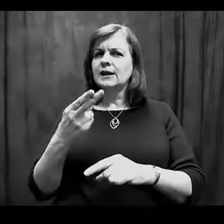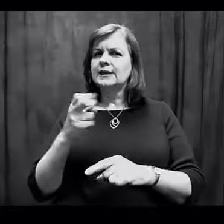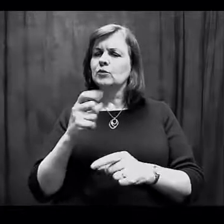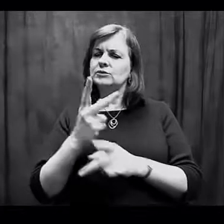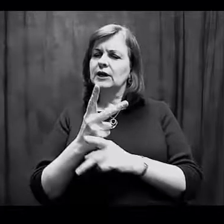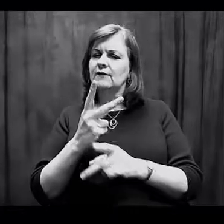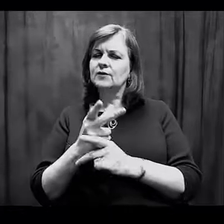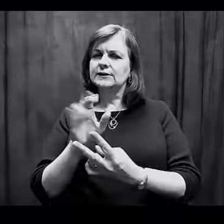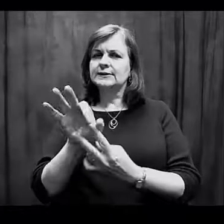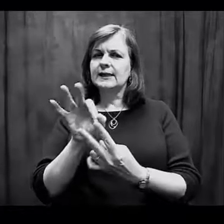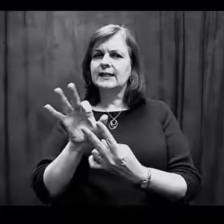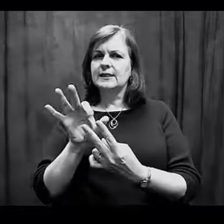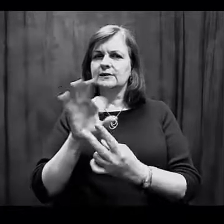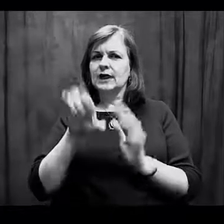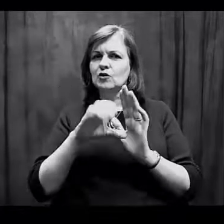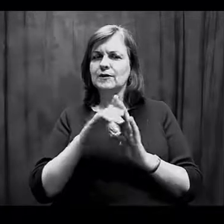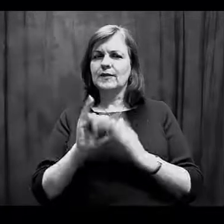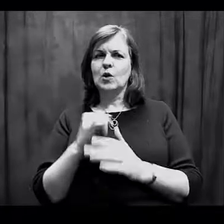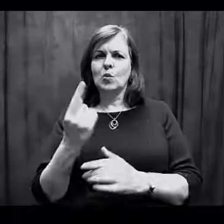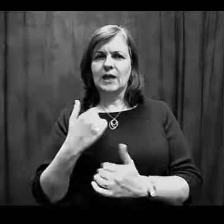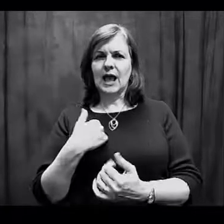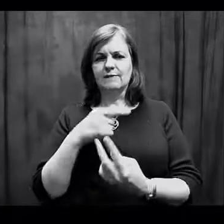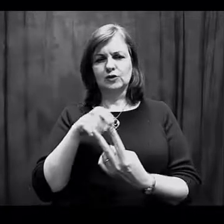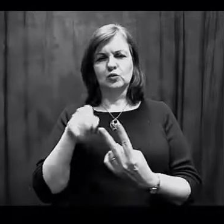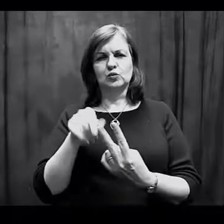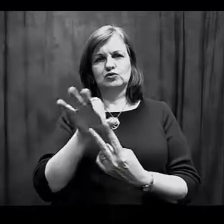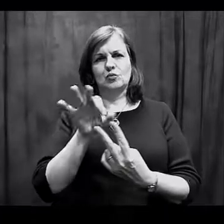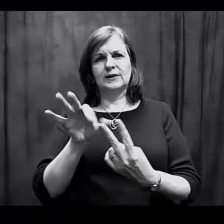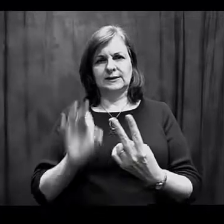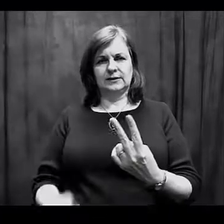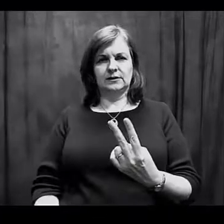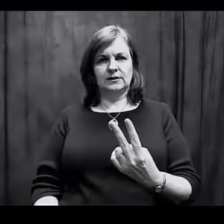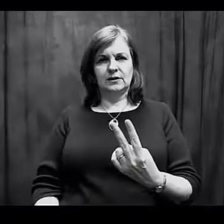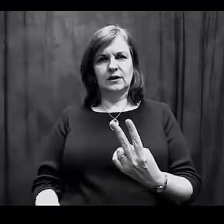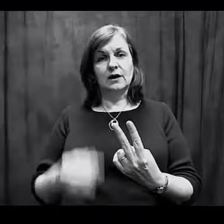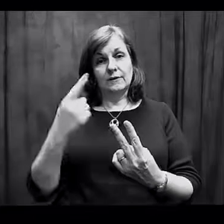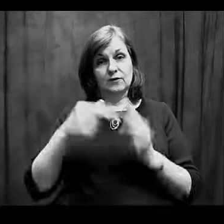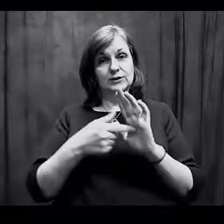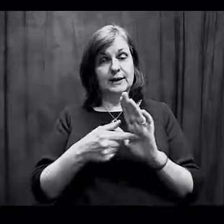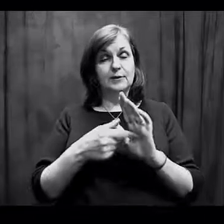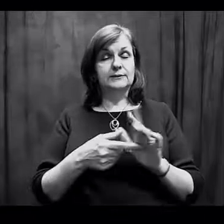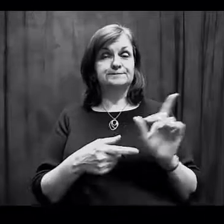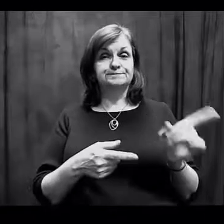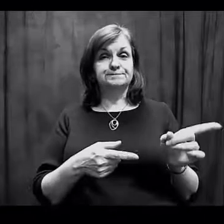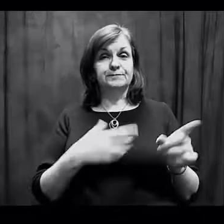but he was very very careful to selects things that only had two choices for the characteristics